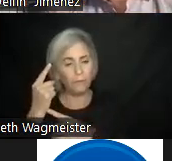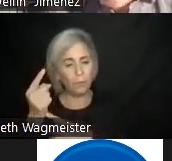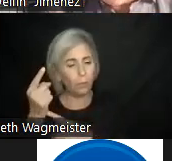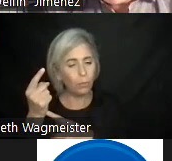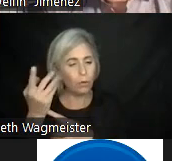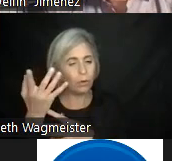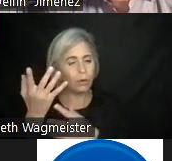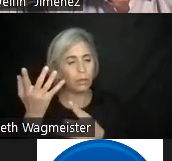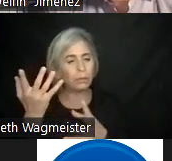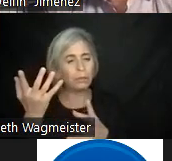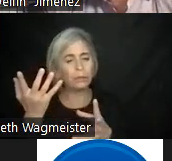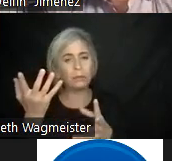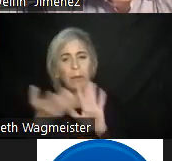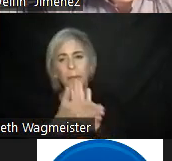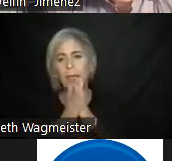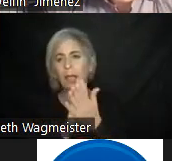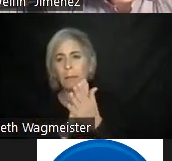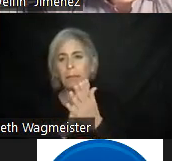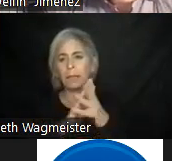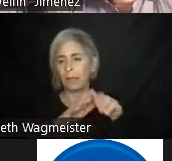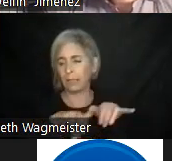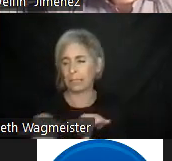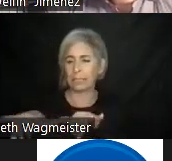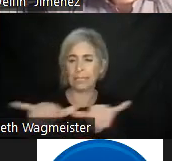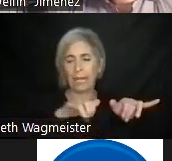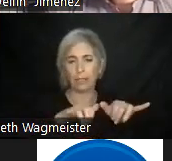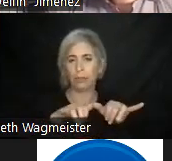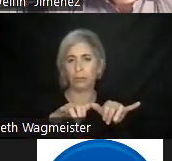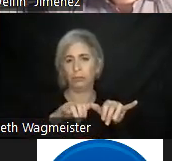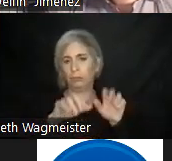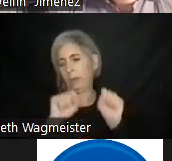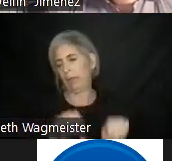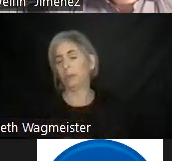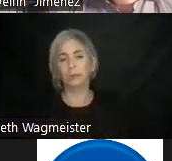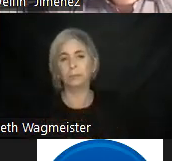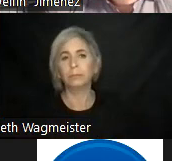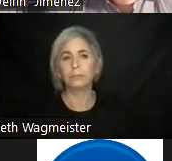get the standard as possible. >> MALCOLM MEISTRELL: